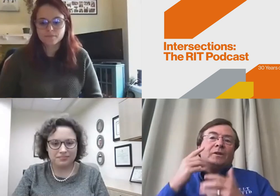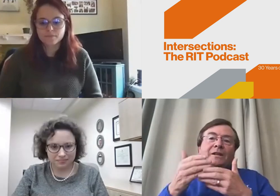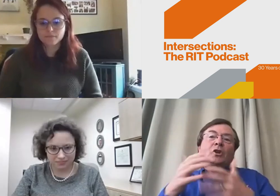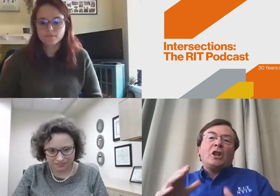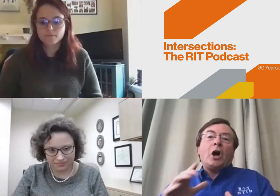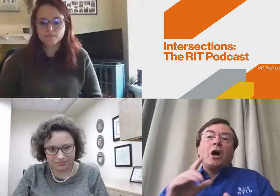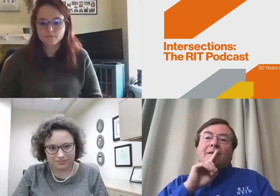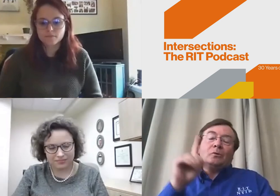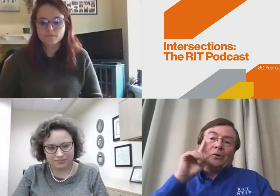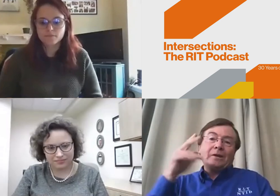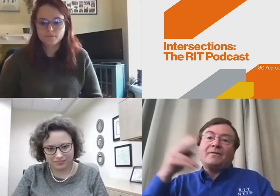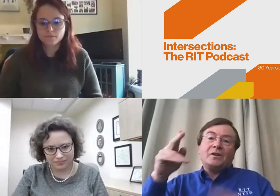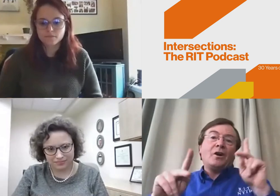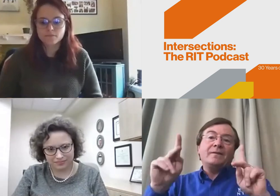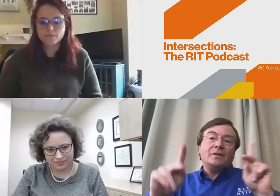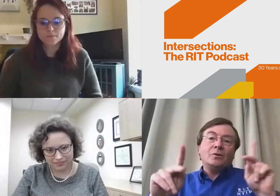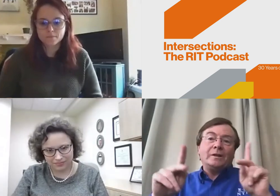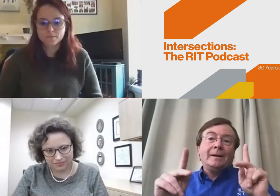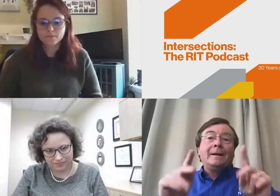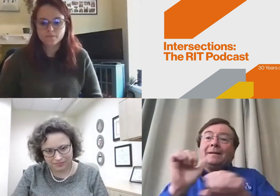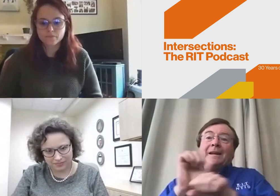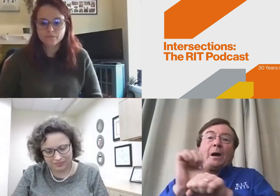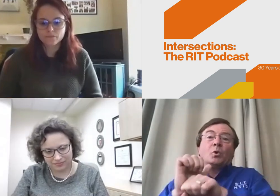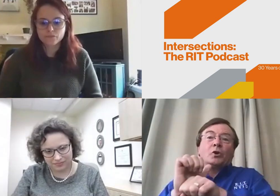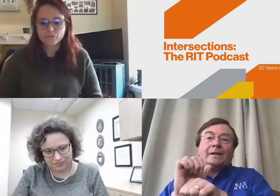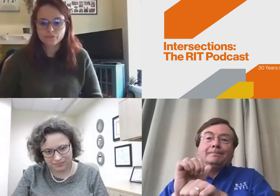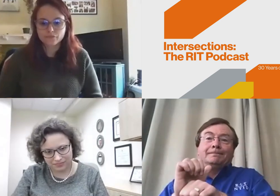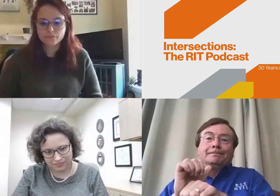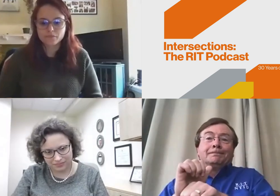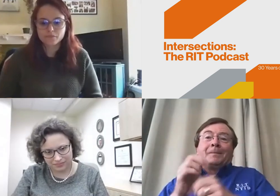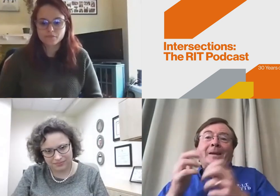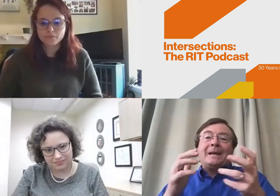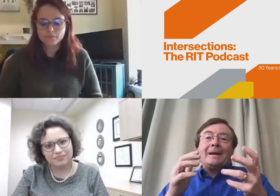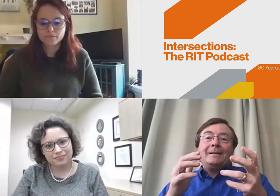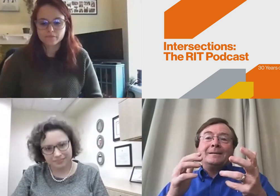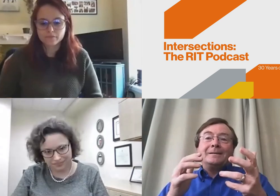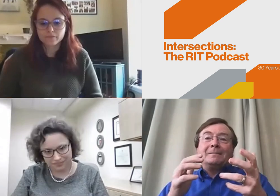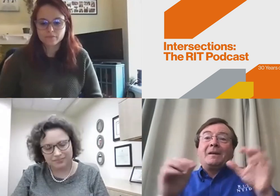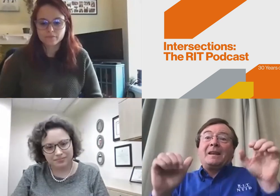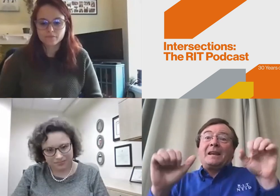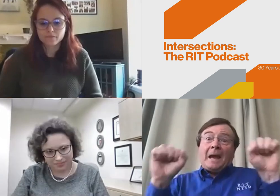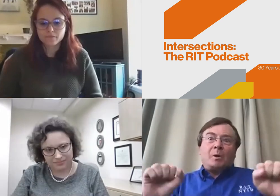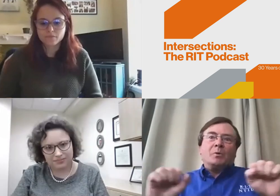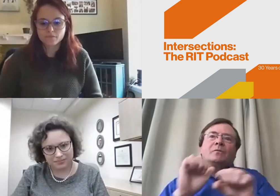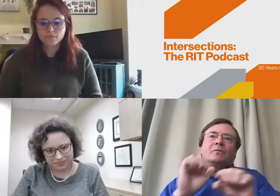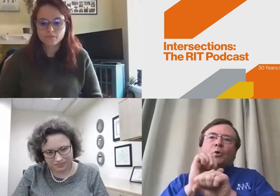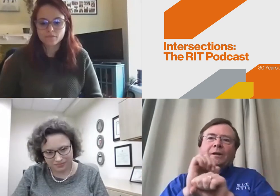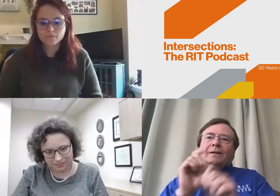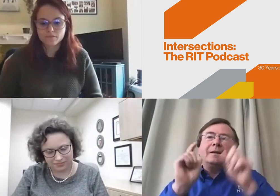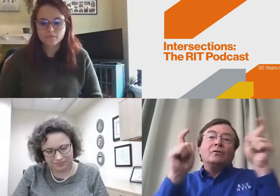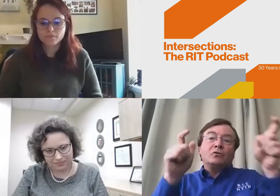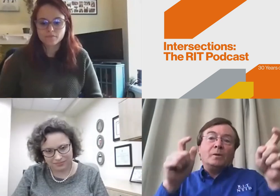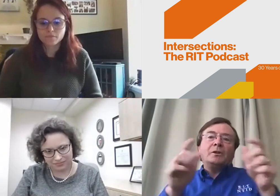hearing loss who are deaf or hard of hearing not working and capable of working and contributing